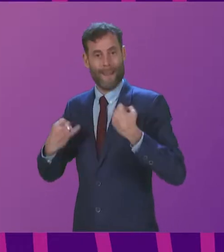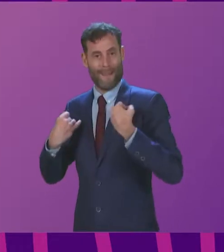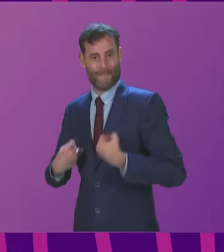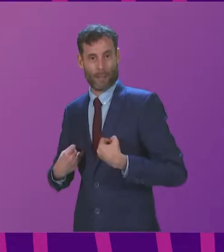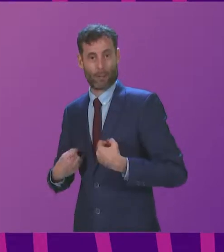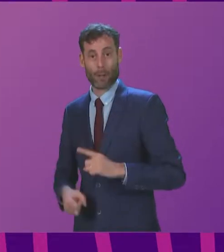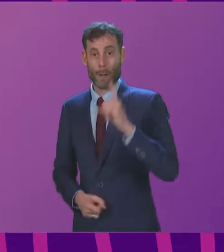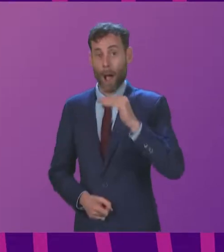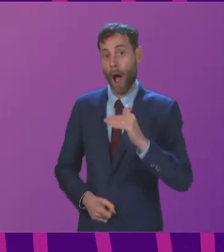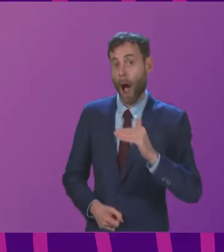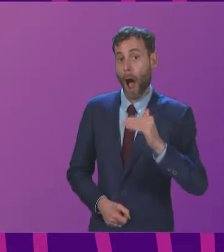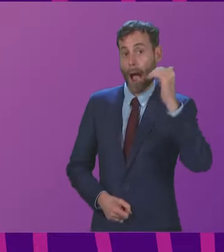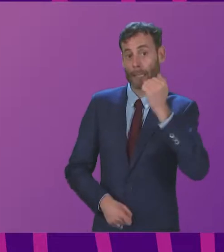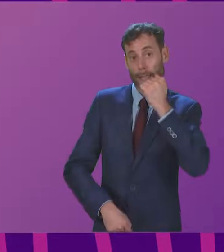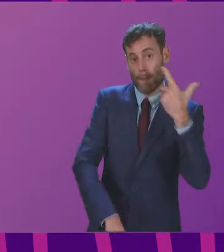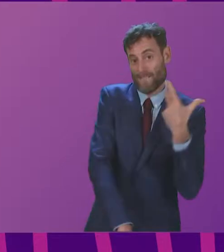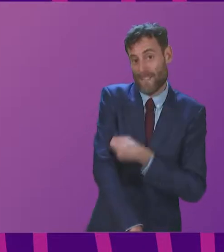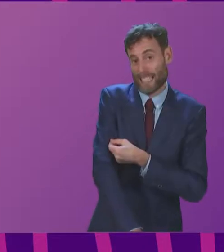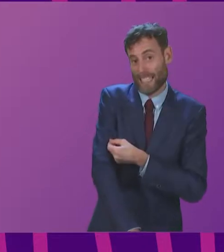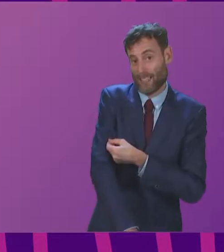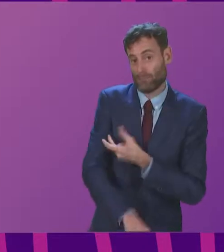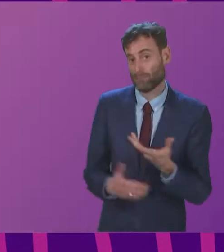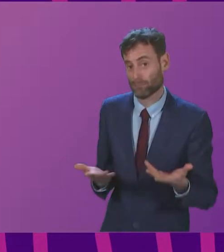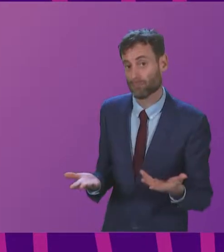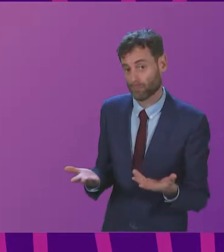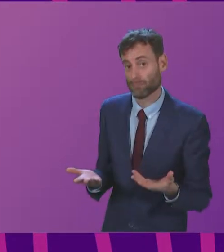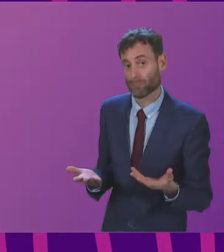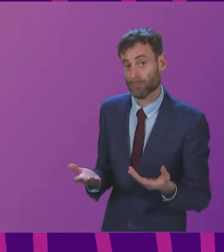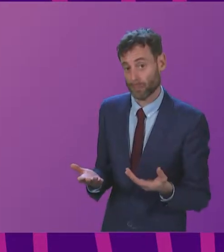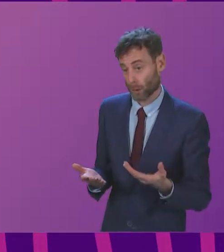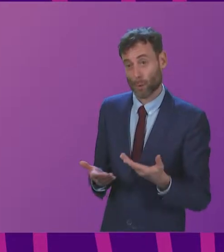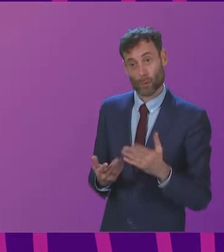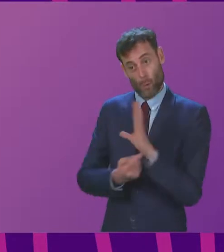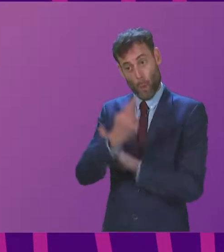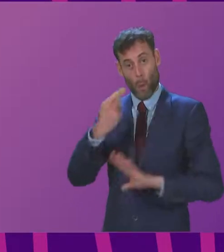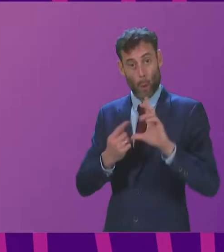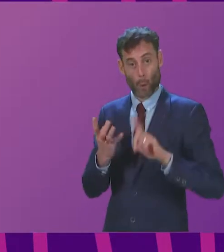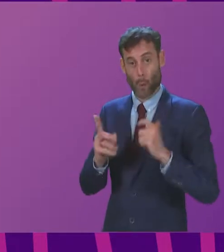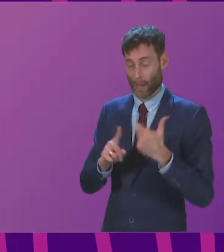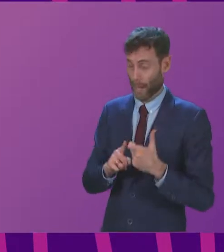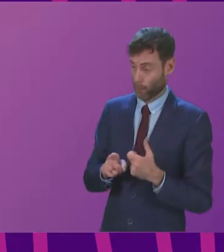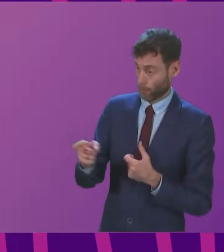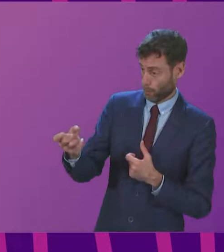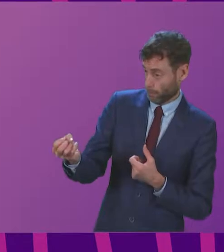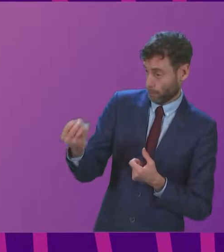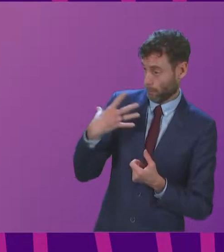A member is telling me, from a sedentary position, that we once had the highest